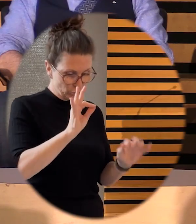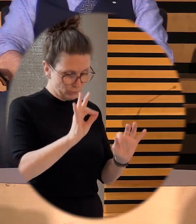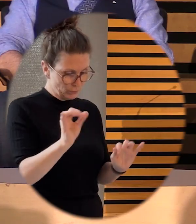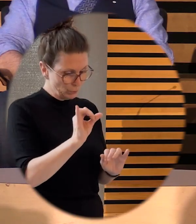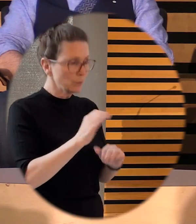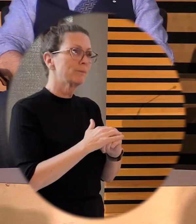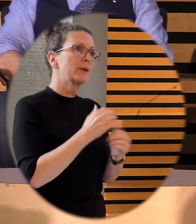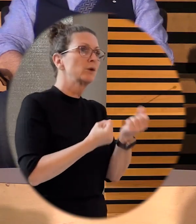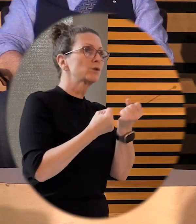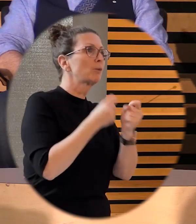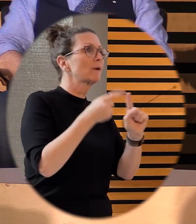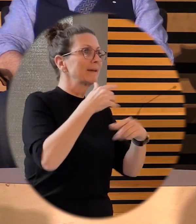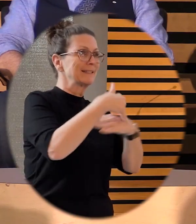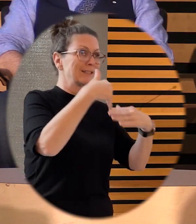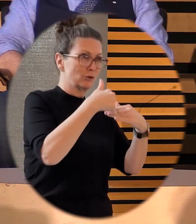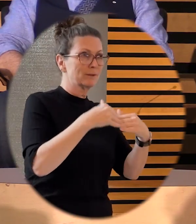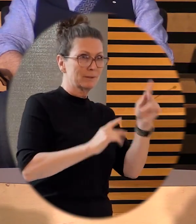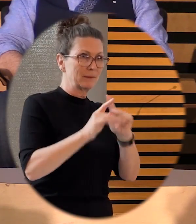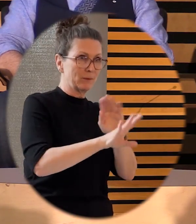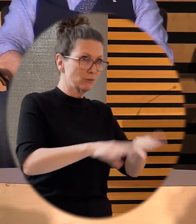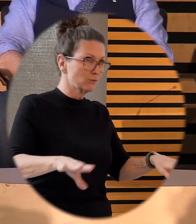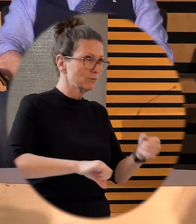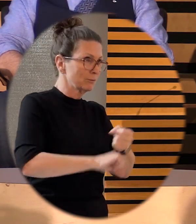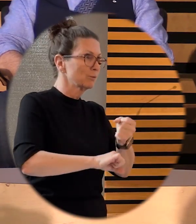children and their family to ensure that they receive the services that they're entitled to